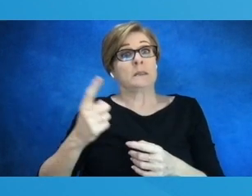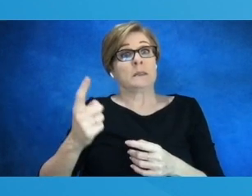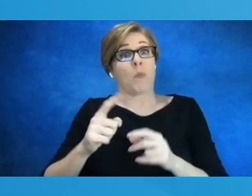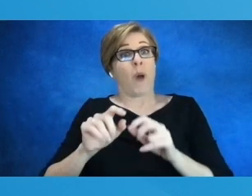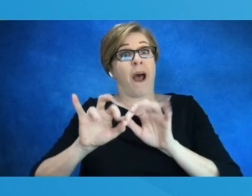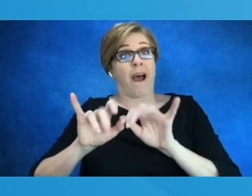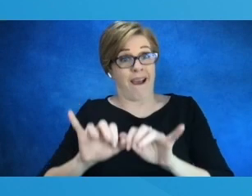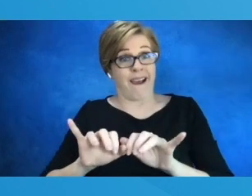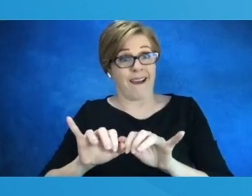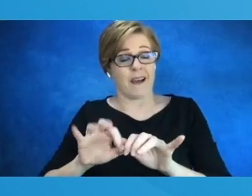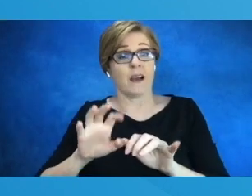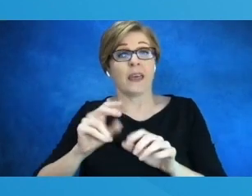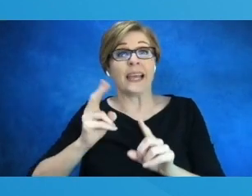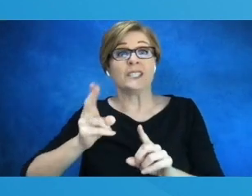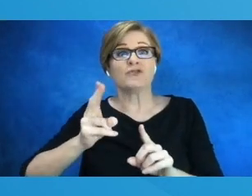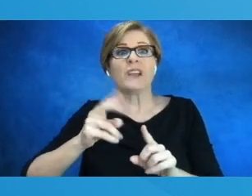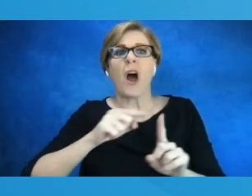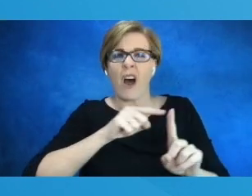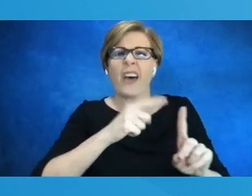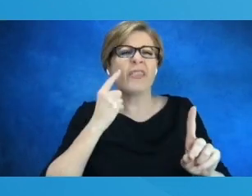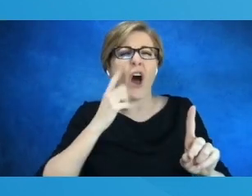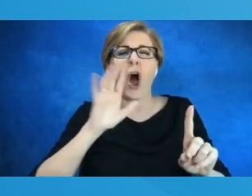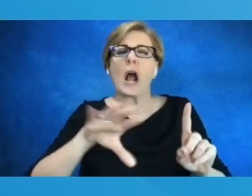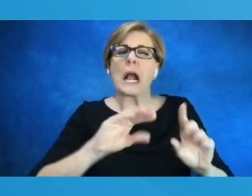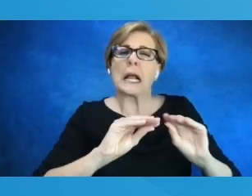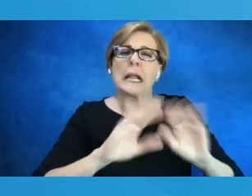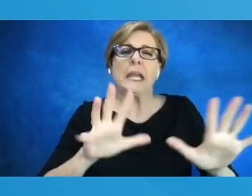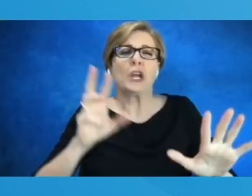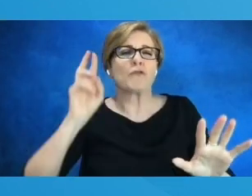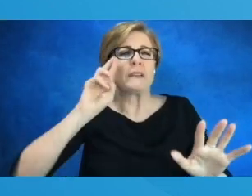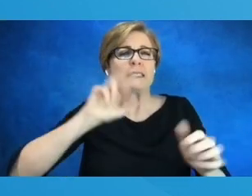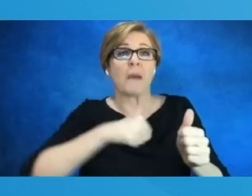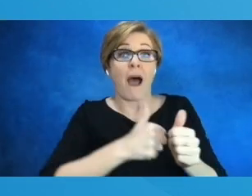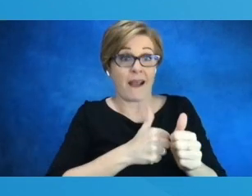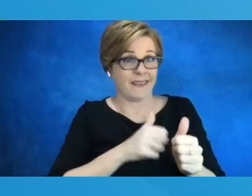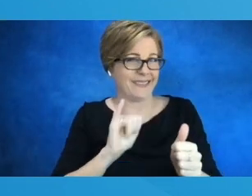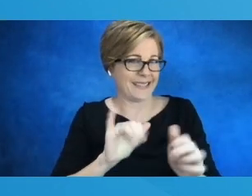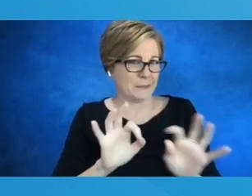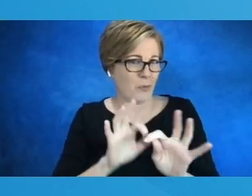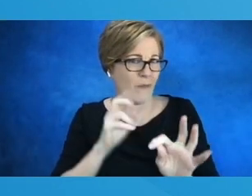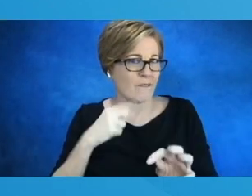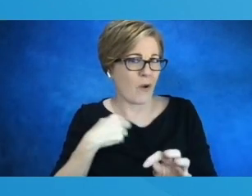I think that's a really wonderful lesson for all of us educators to remember that history...